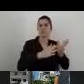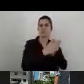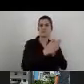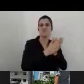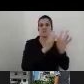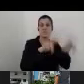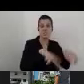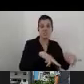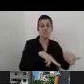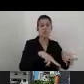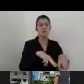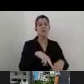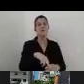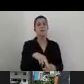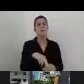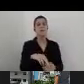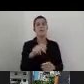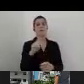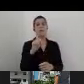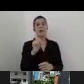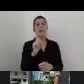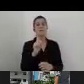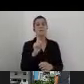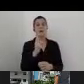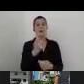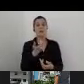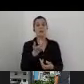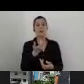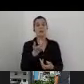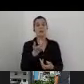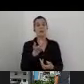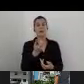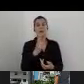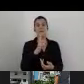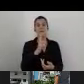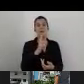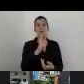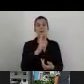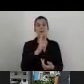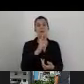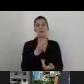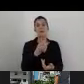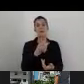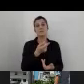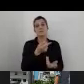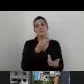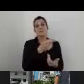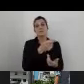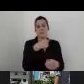but less important, when he's working with practical tools,